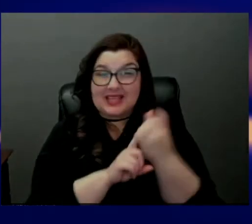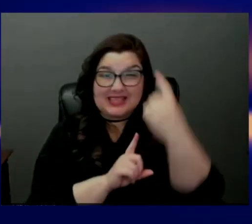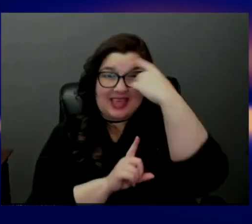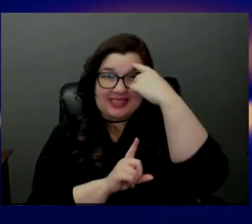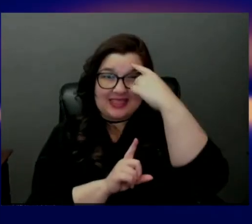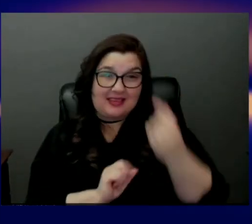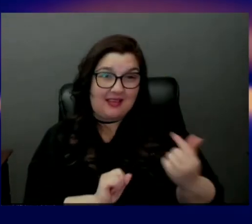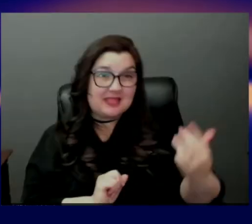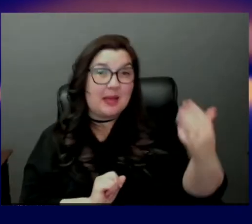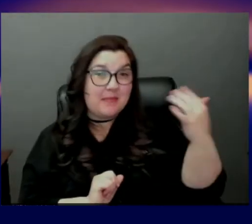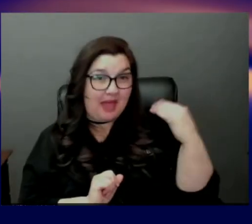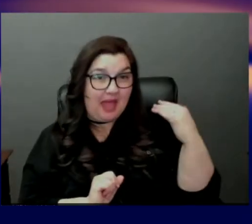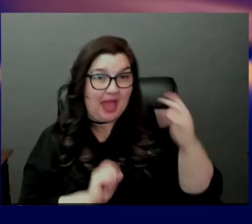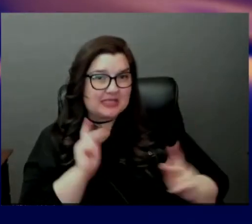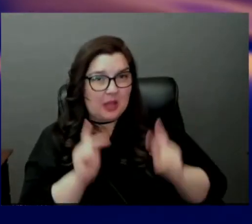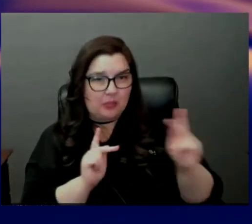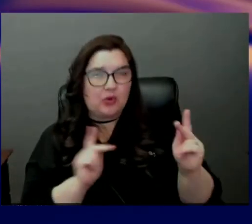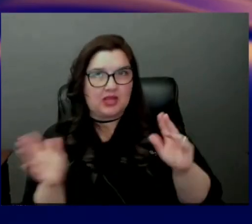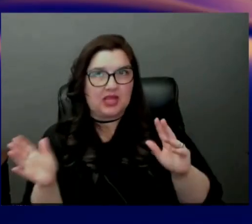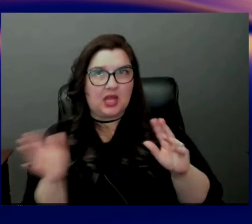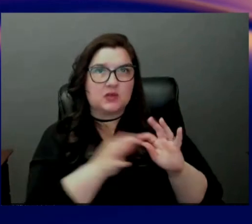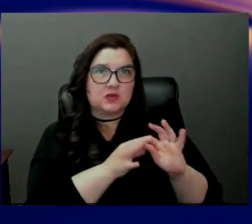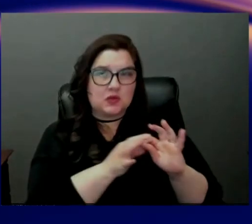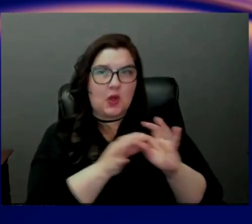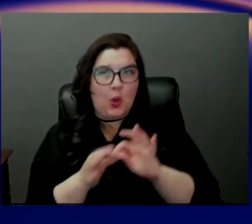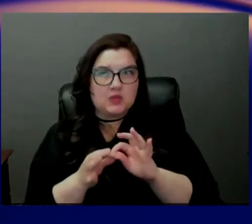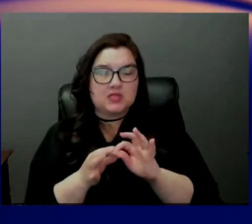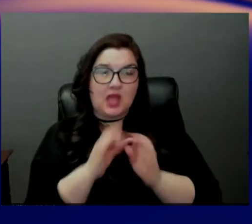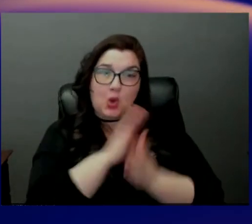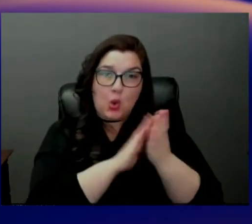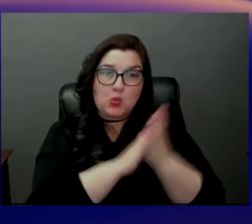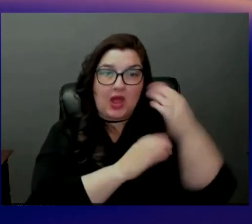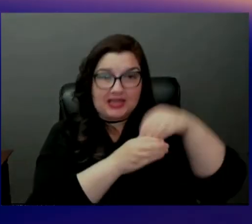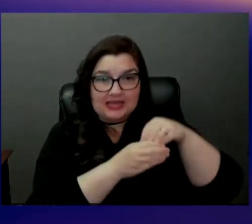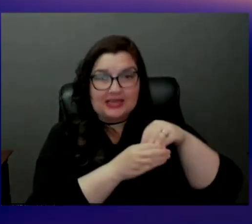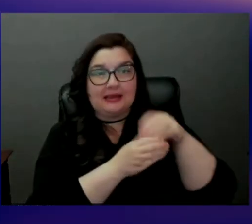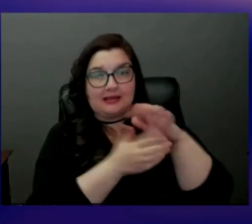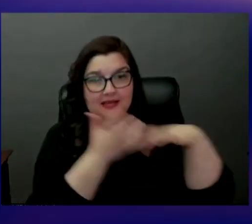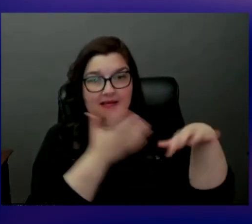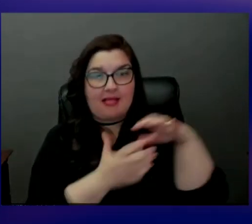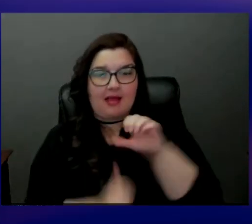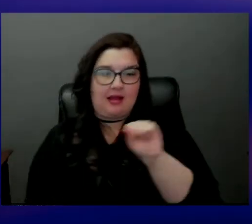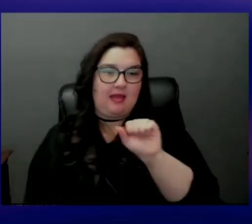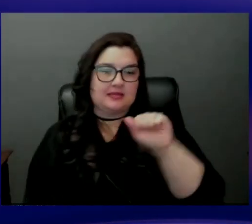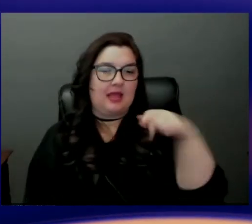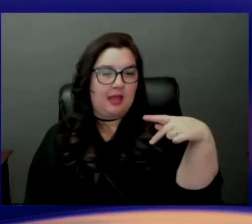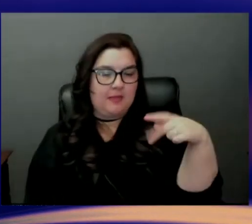people really associated with running in the cloud. I'm gonna run SAP Hannah in the cloud, and you really can do that today.